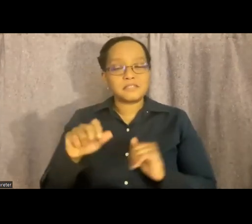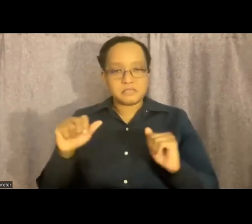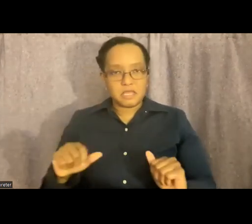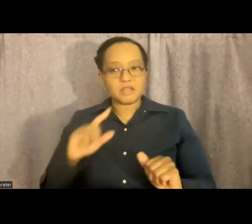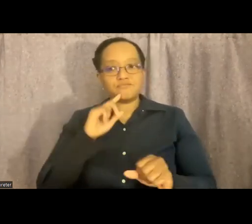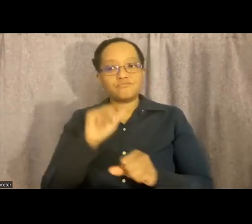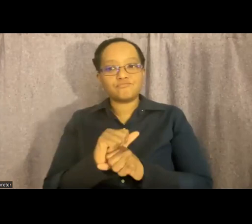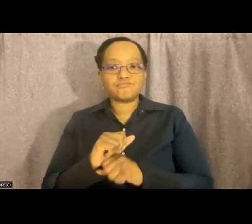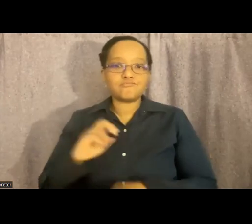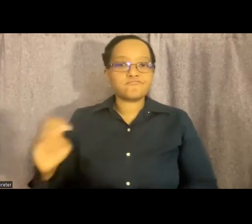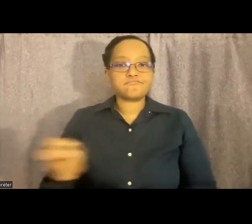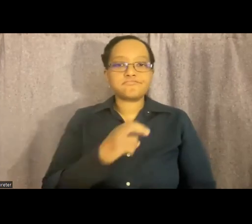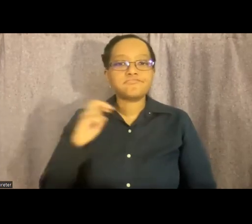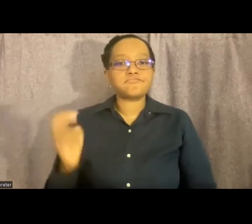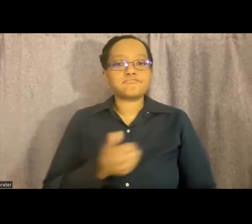get in and around their housing?